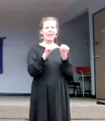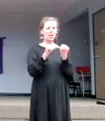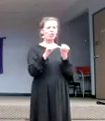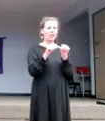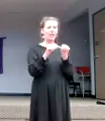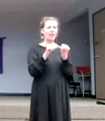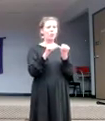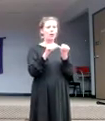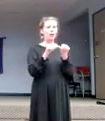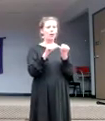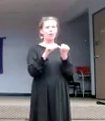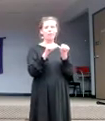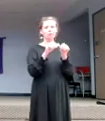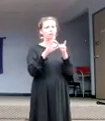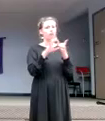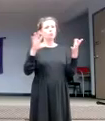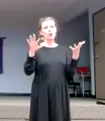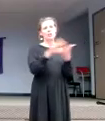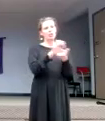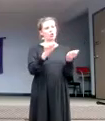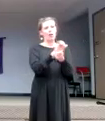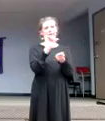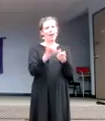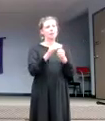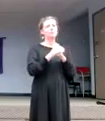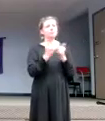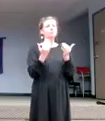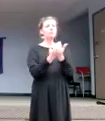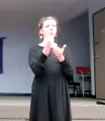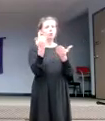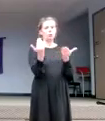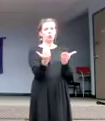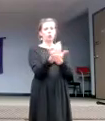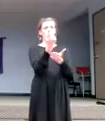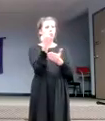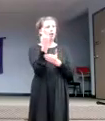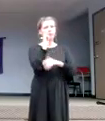one completely offline. We're going to demolish it. And the new one is brand new, obviously